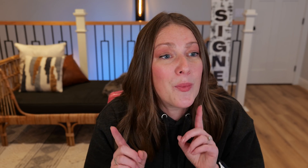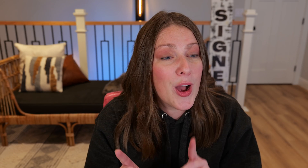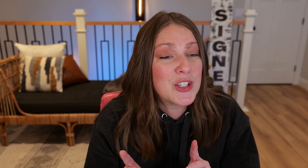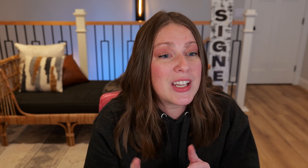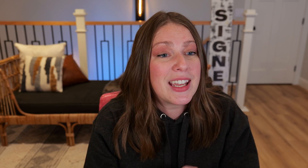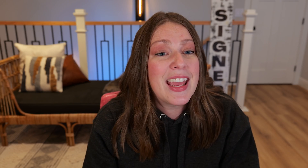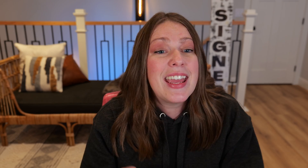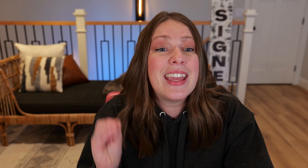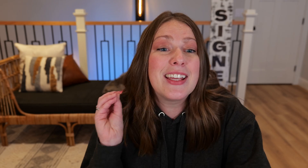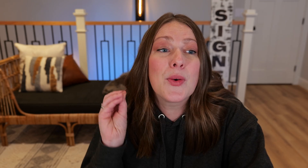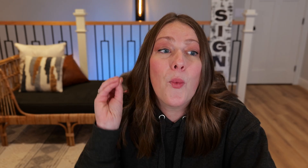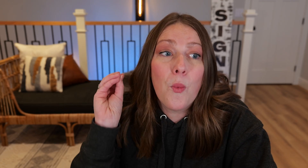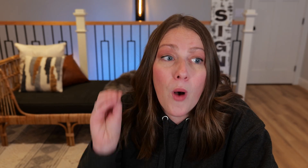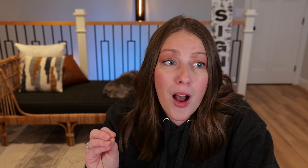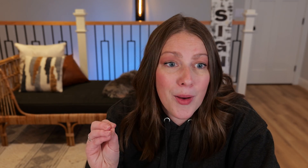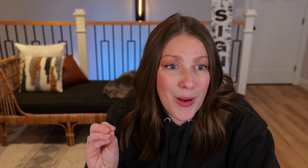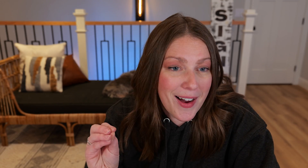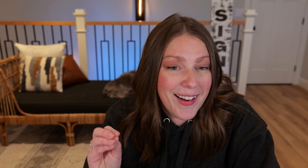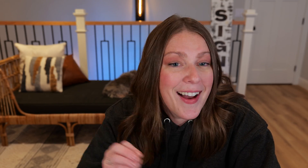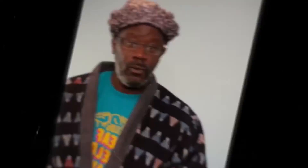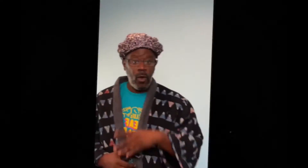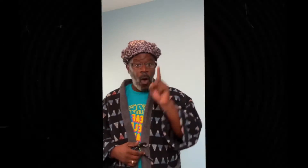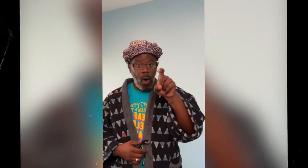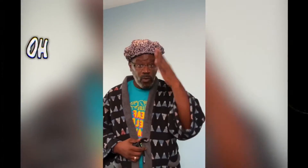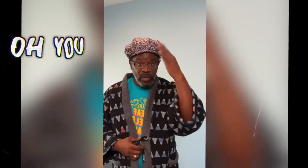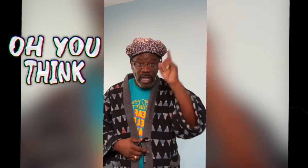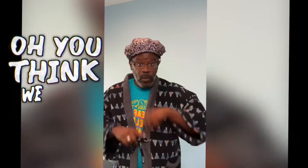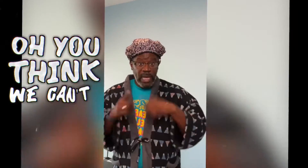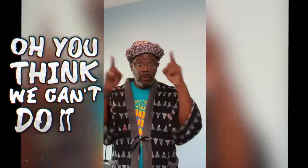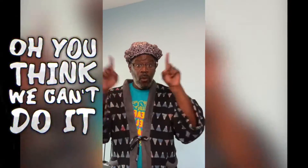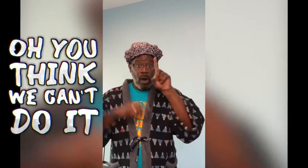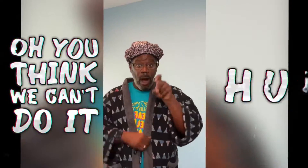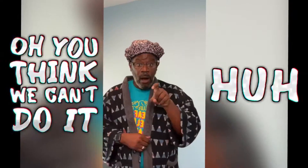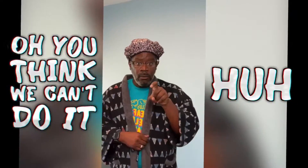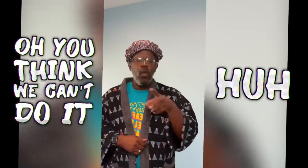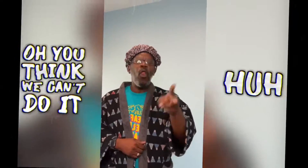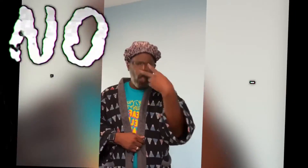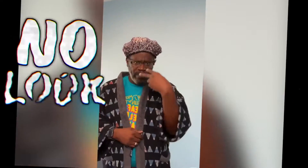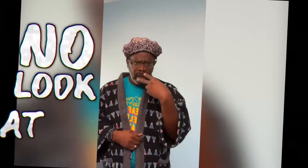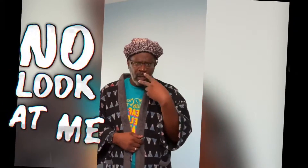watching is WAWA. All right. And he is a Deaf performer.